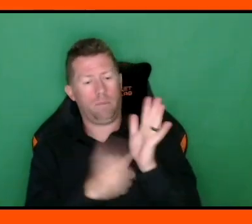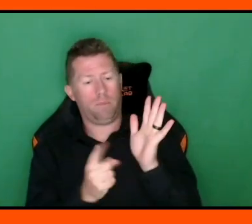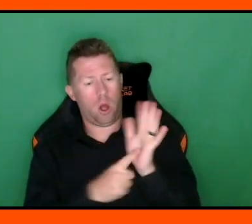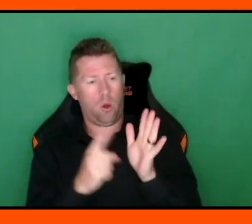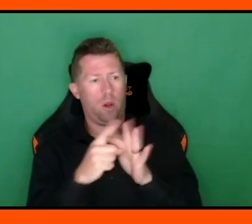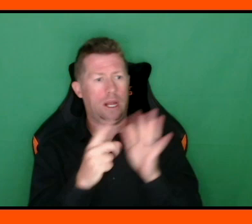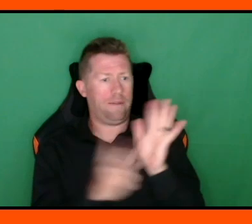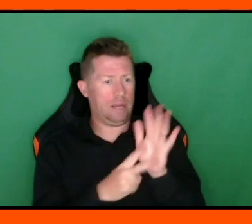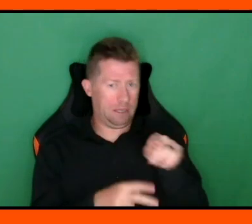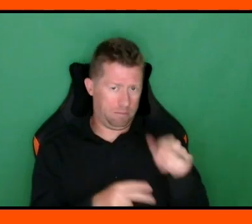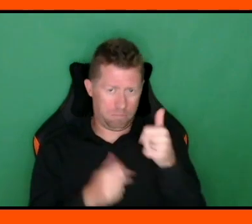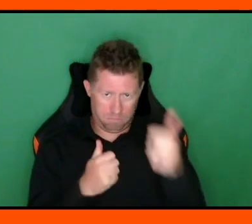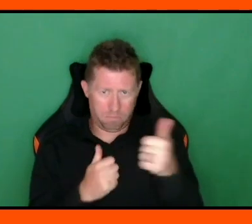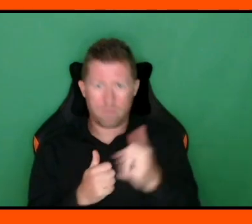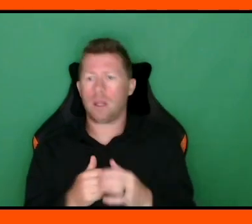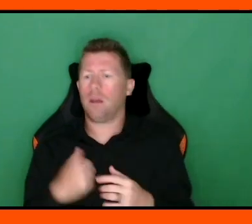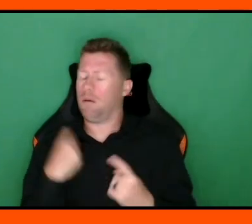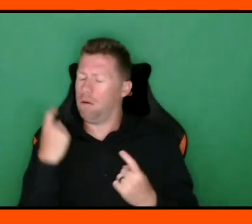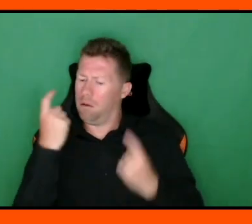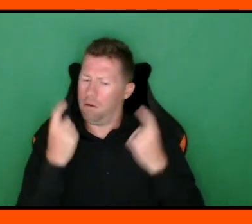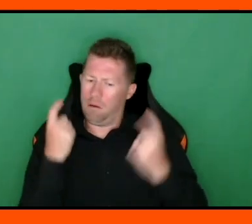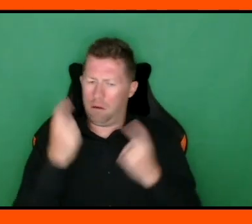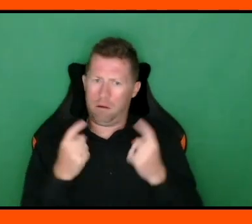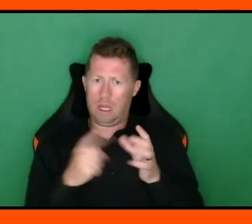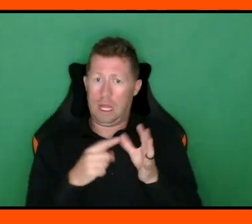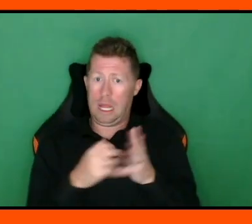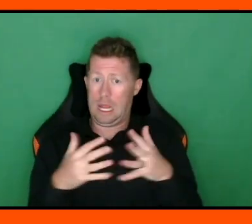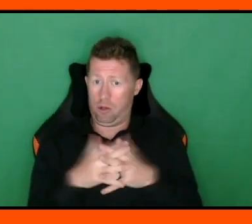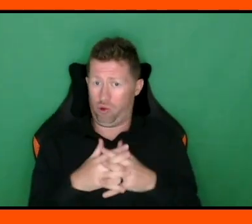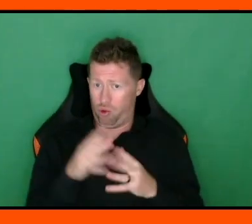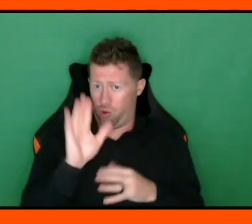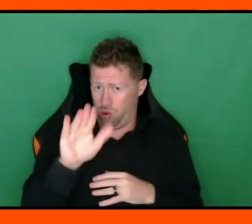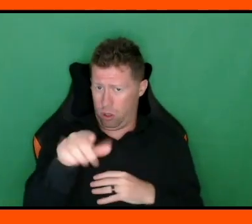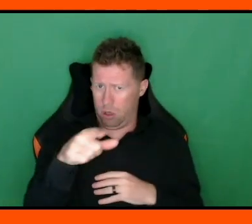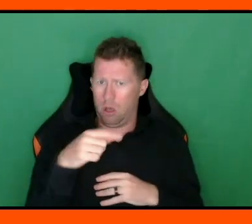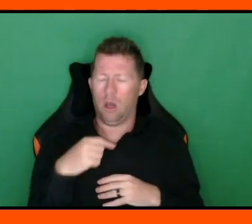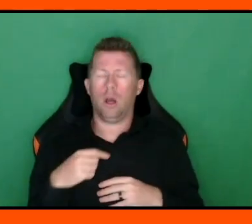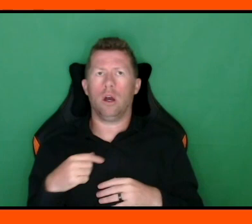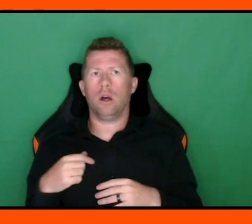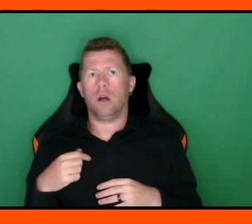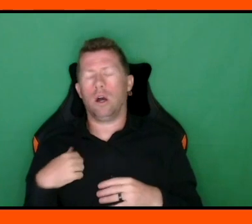I was actually wondering, Andrew we’ve heard some questions come to us